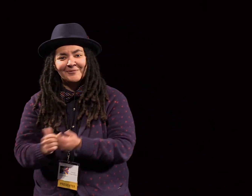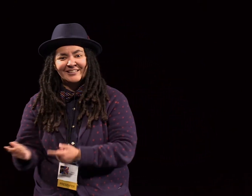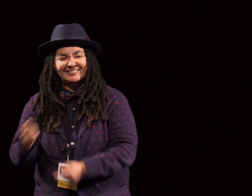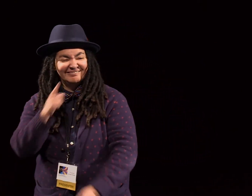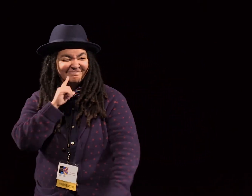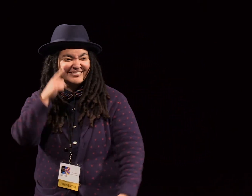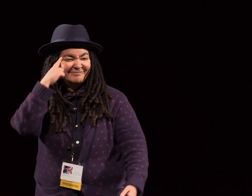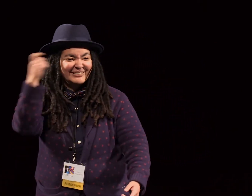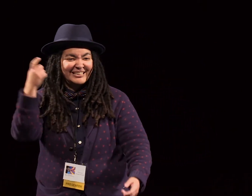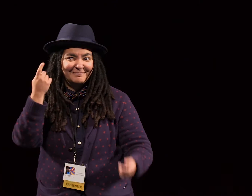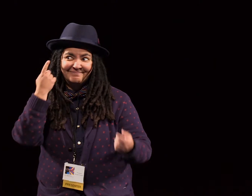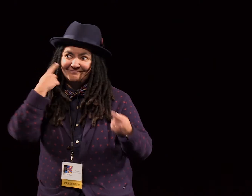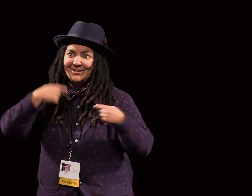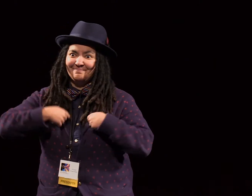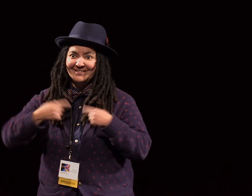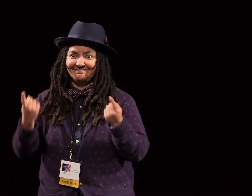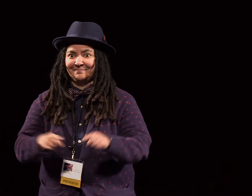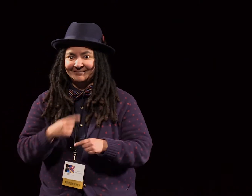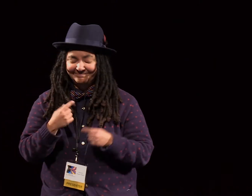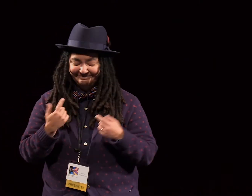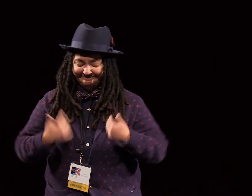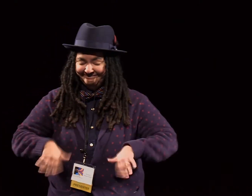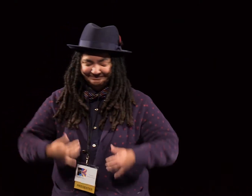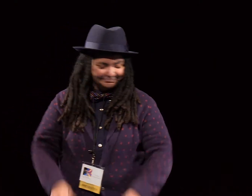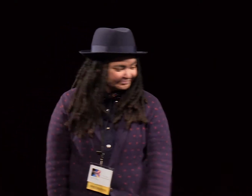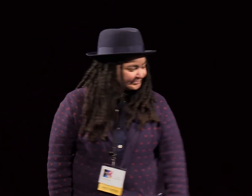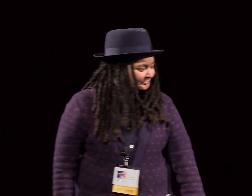So, yeah, Ruth actually co-authored this article in this piece with me.